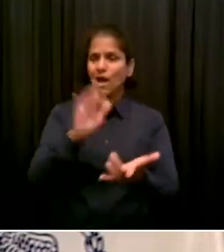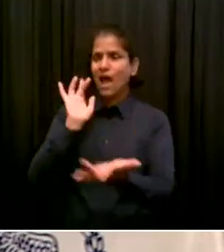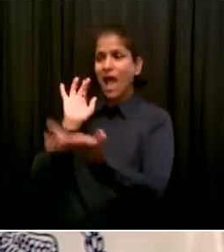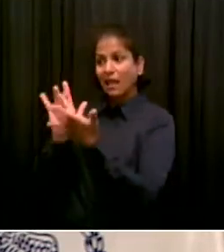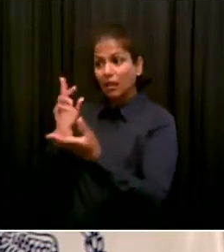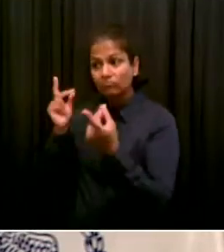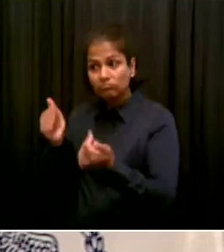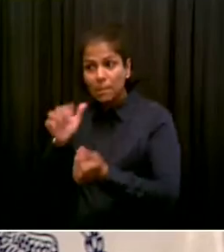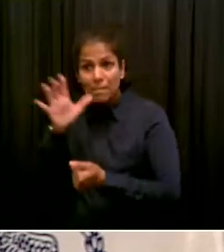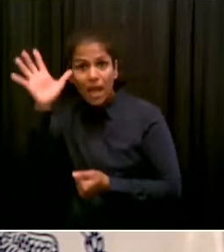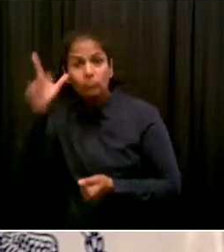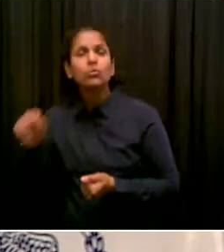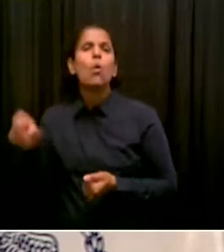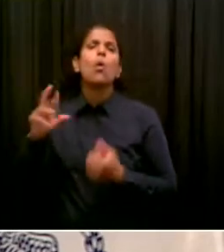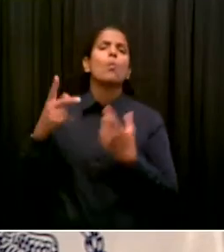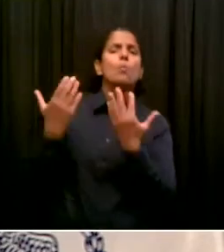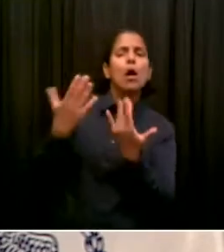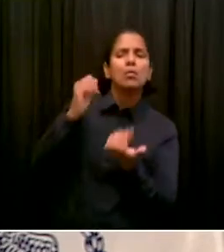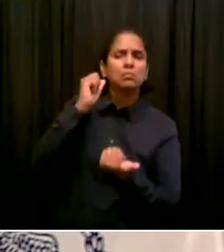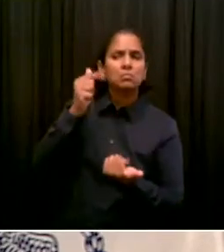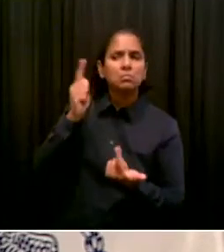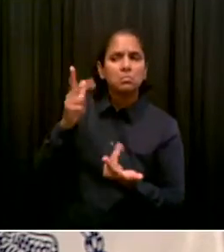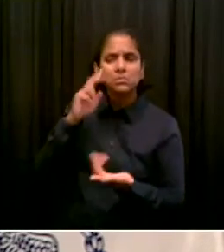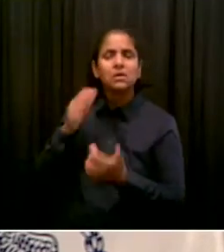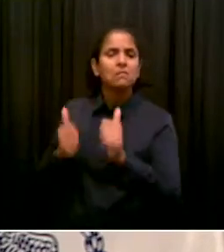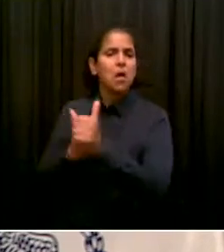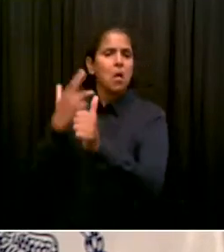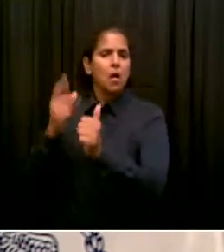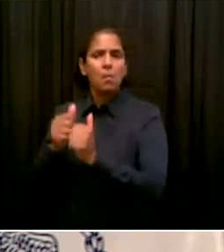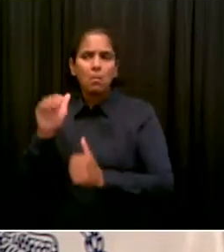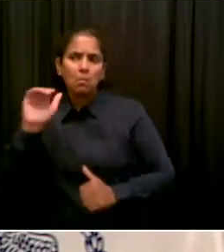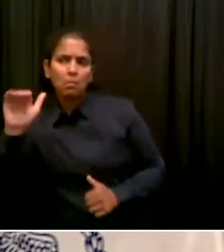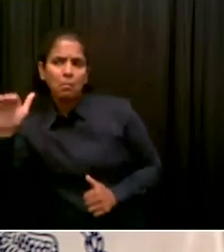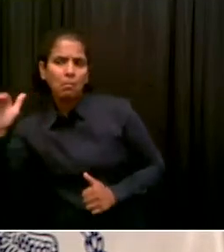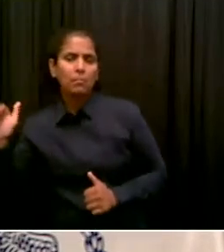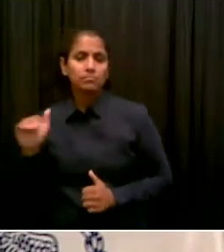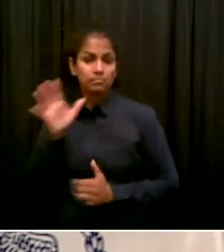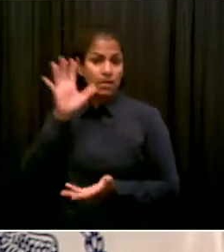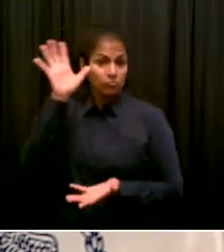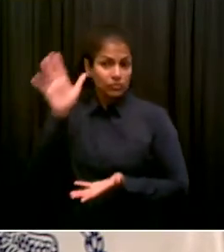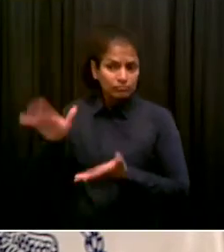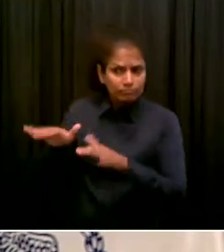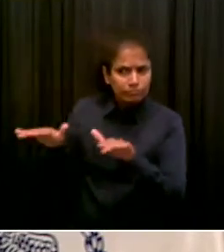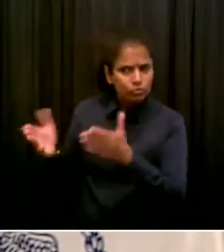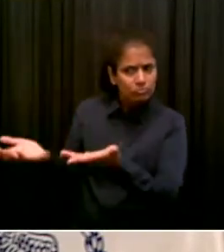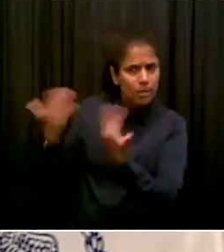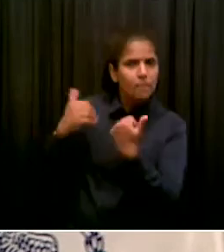ON HOW LONG DO YOU WAIT UNTIL YOU DO REACH OUT AND WHAT THAT